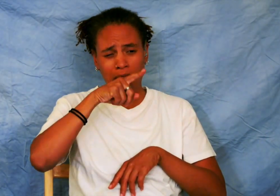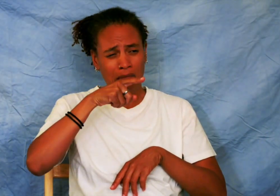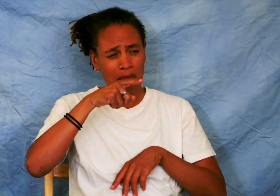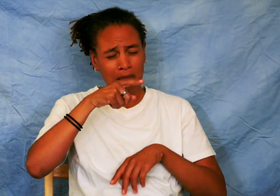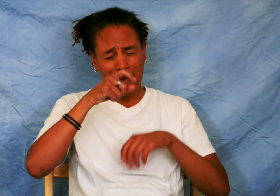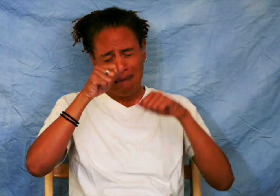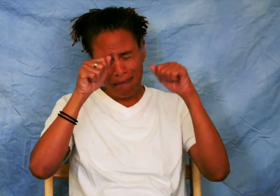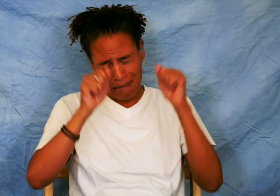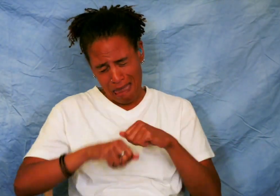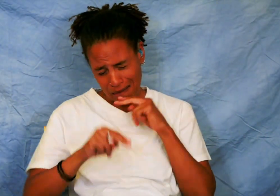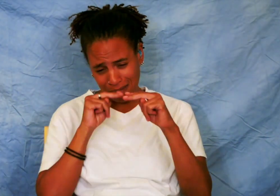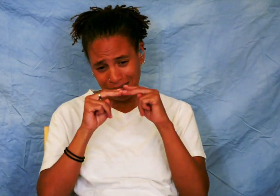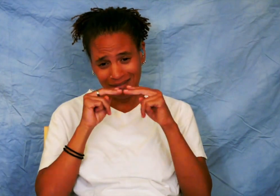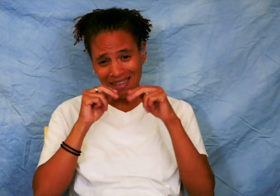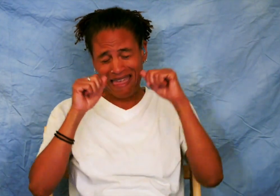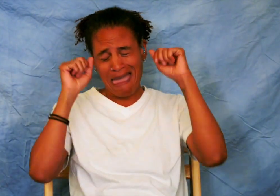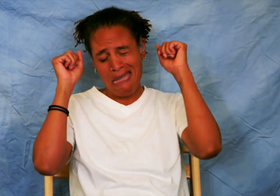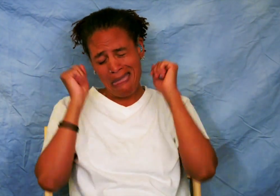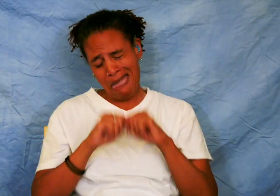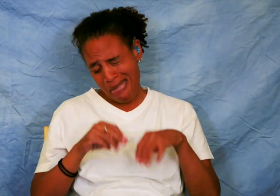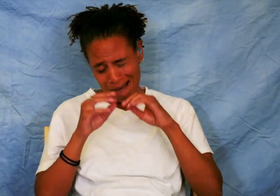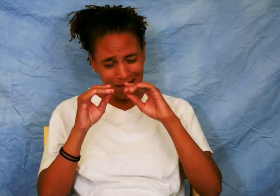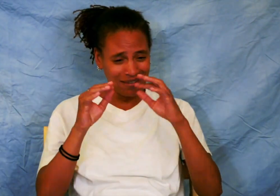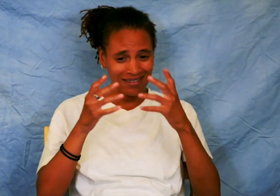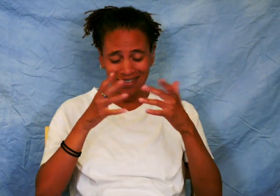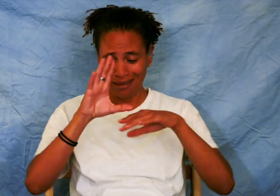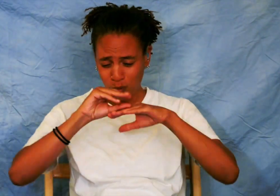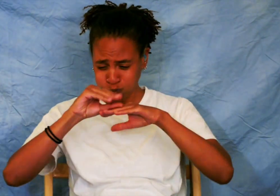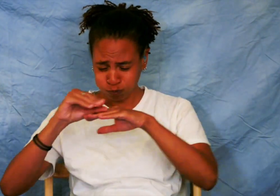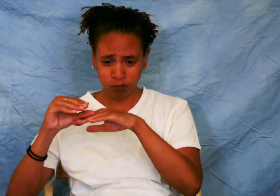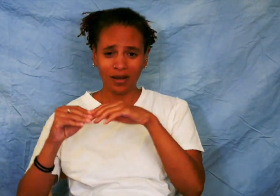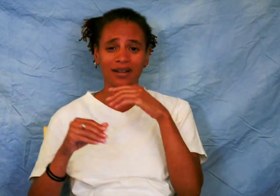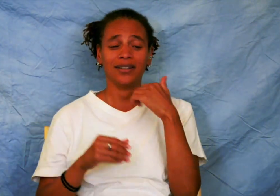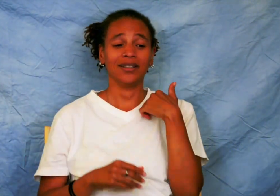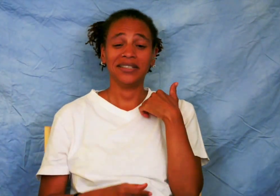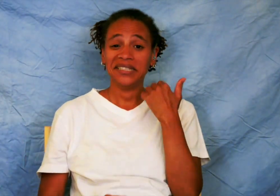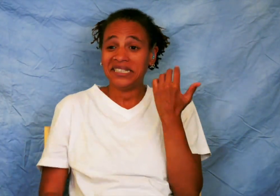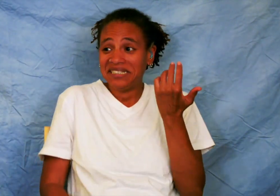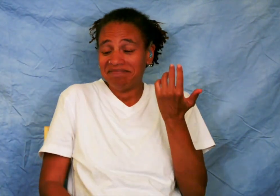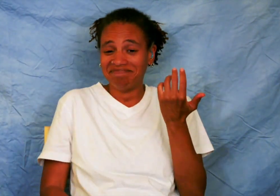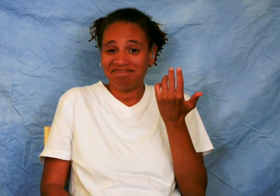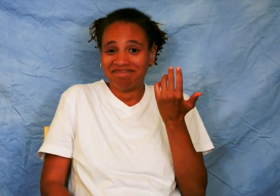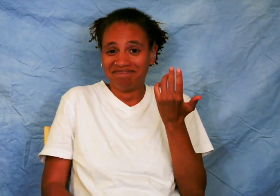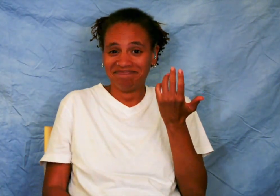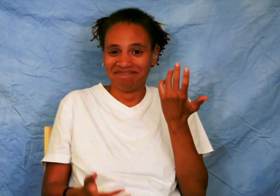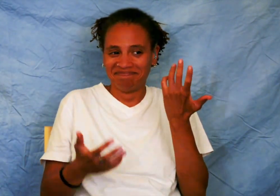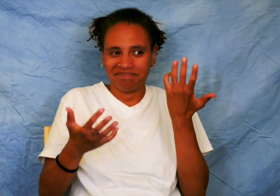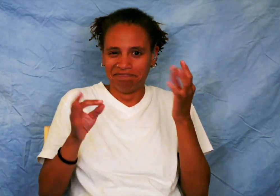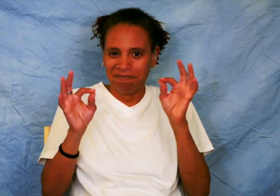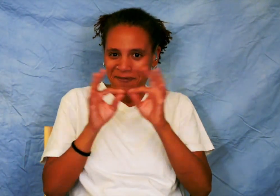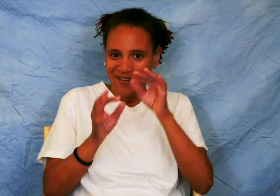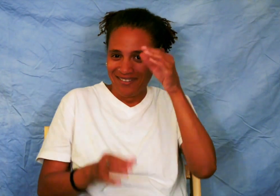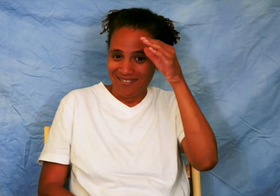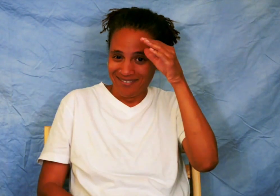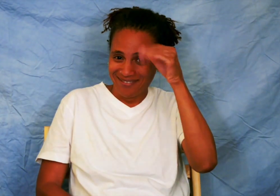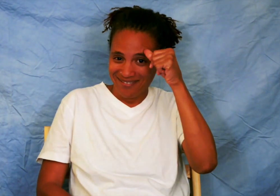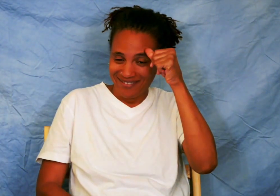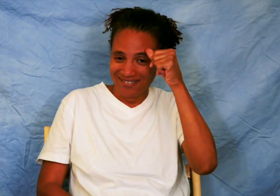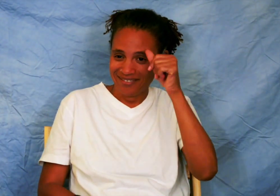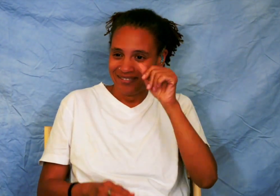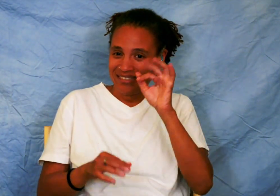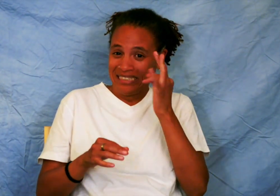ability to get such good deals and haggle so well. They were blown away! I acknowledge